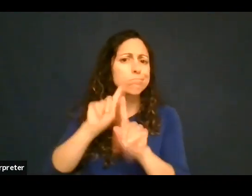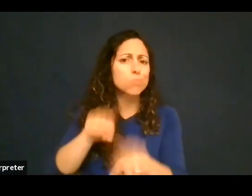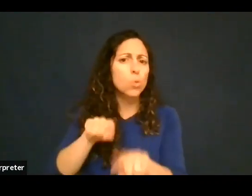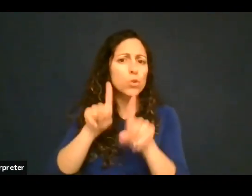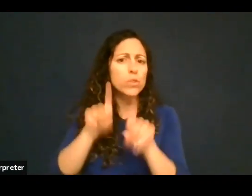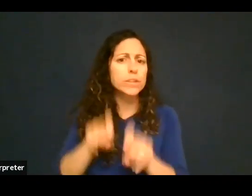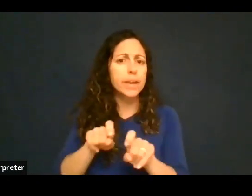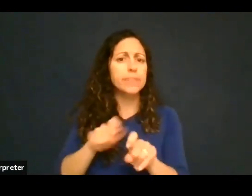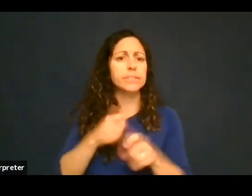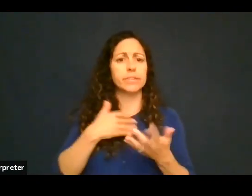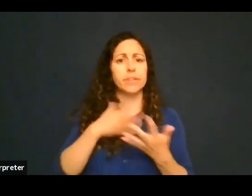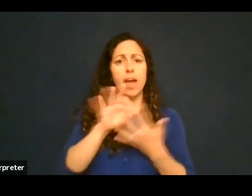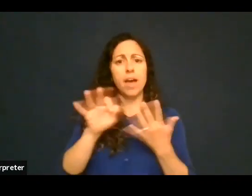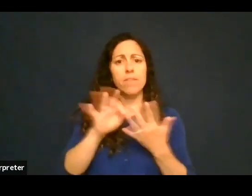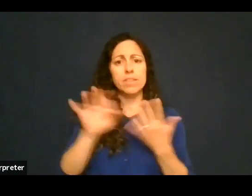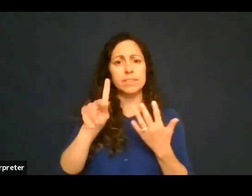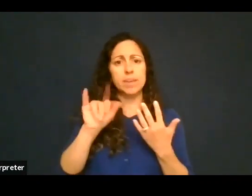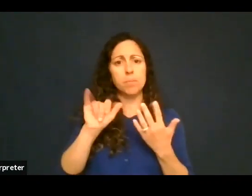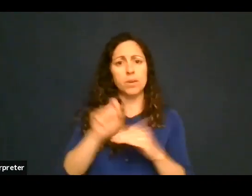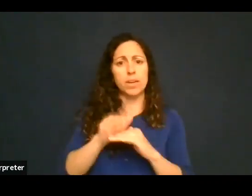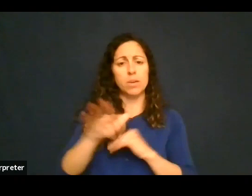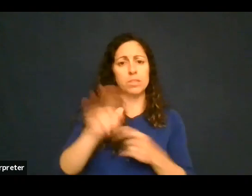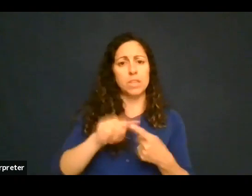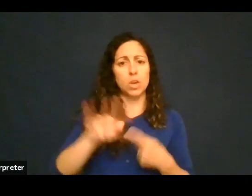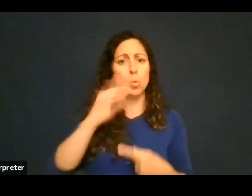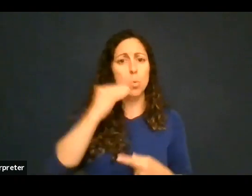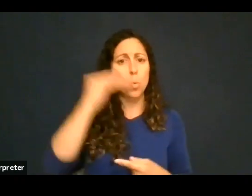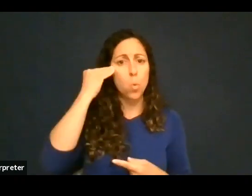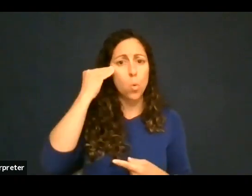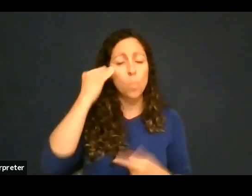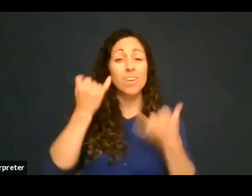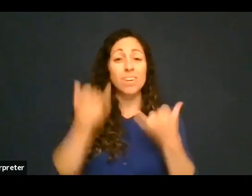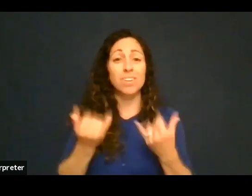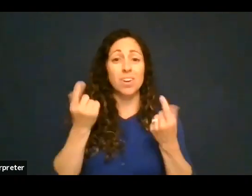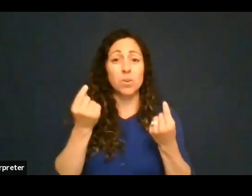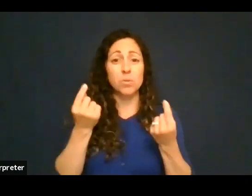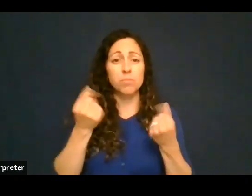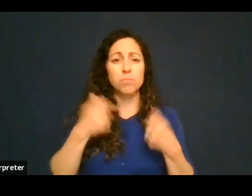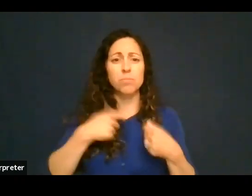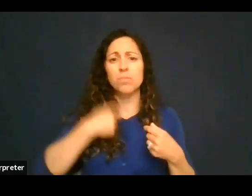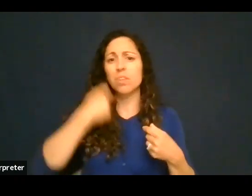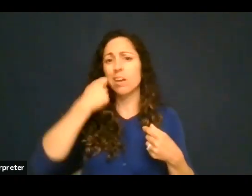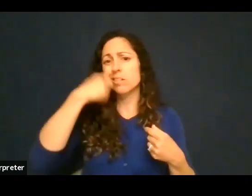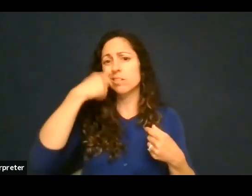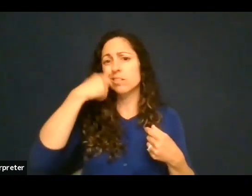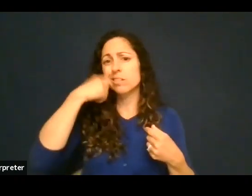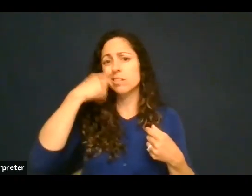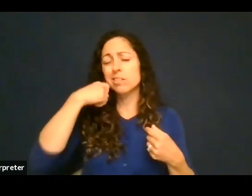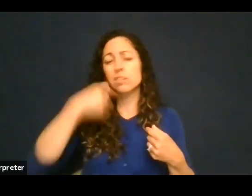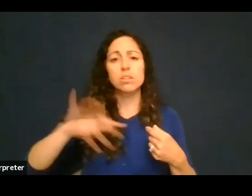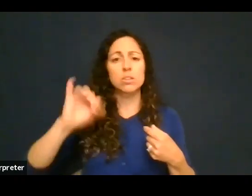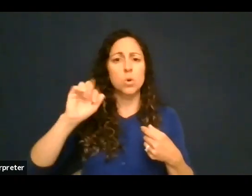Typically, they collect now, saliva. So they give you a tube that you basically dribble into. And you have to really dribble well,